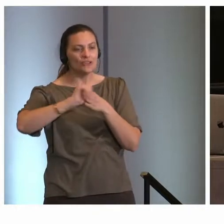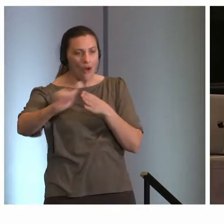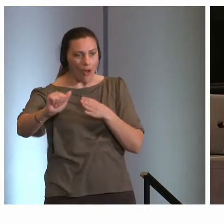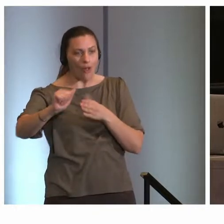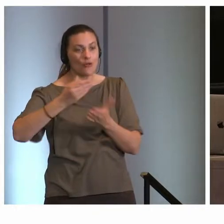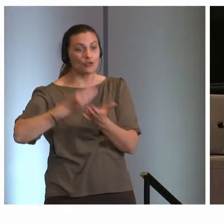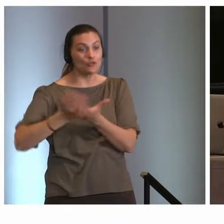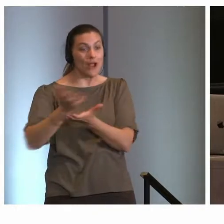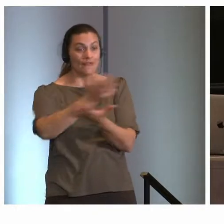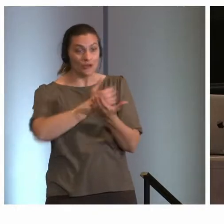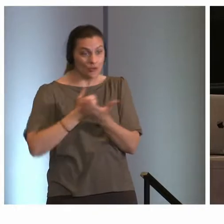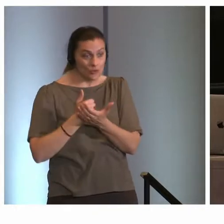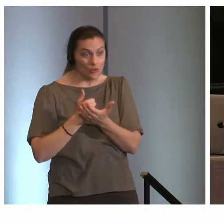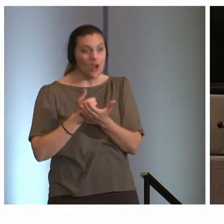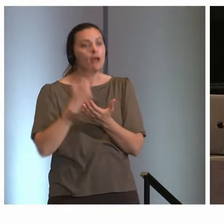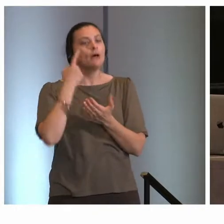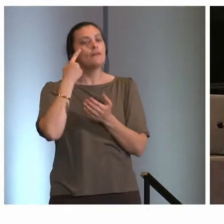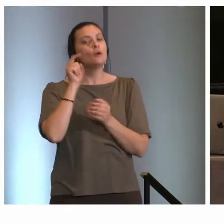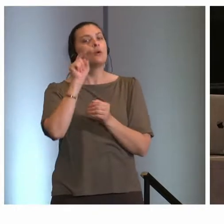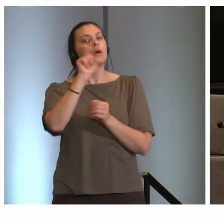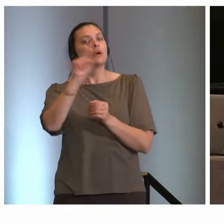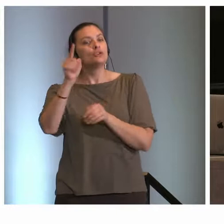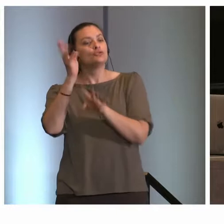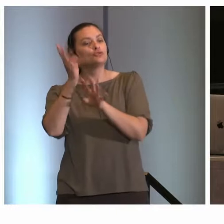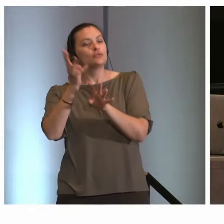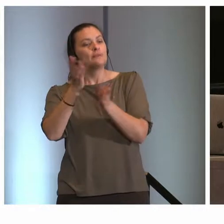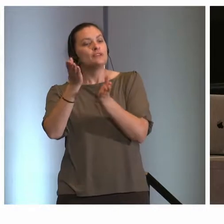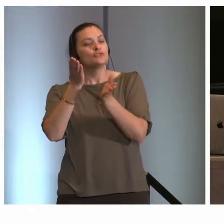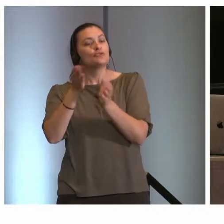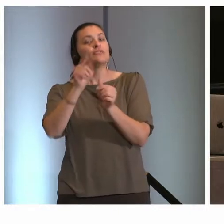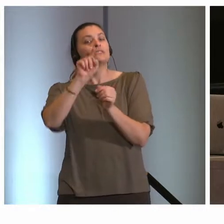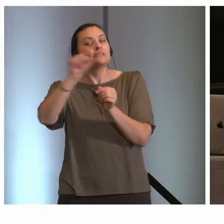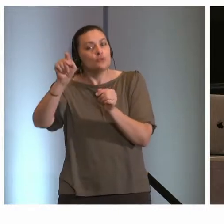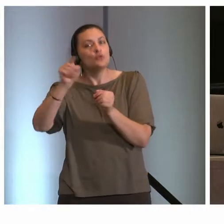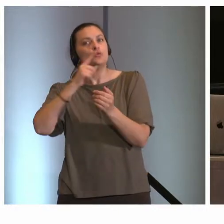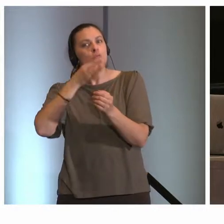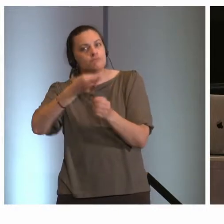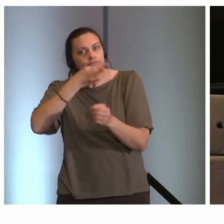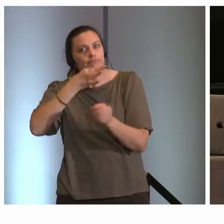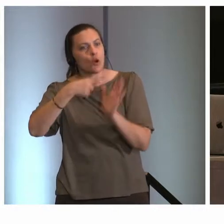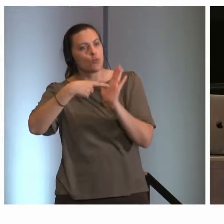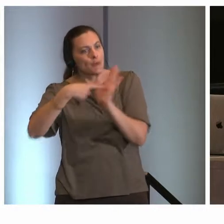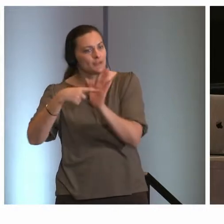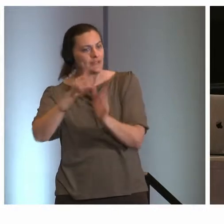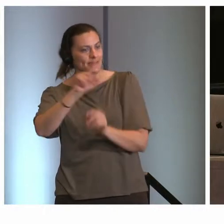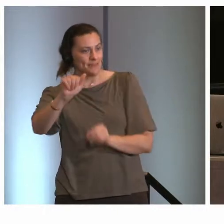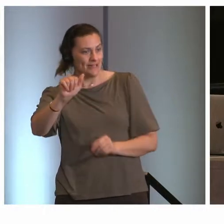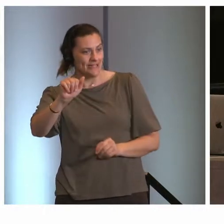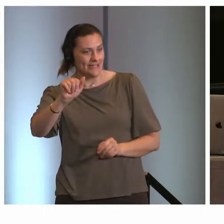In fact, there's more than 10 billion dollars monthly, that, is, revenue, for the streaming services of streaming services